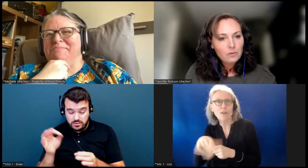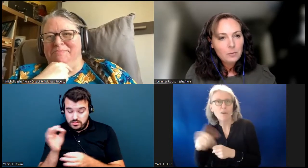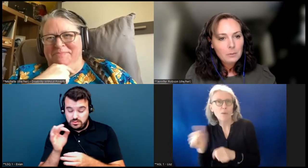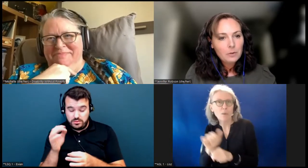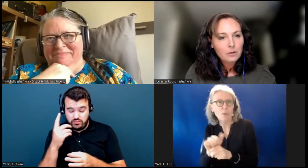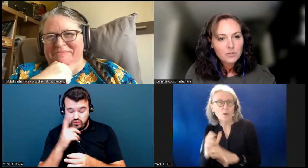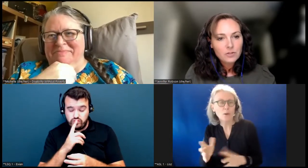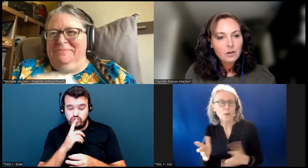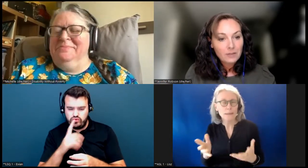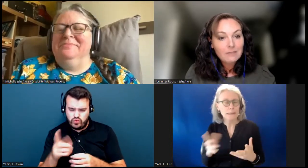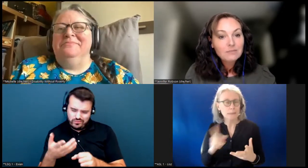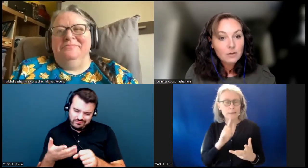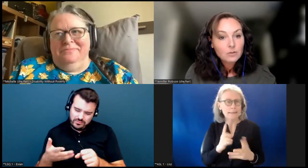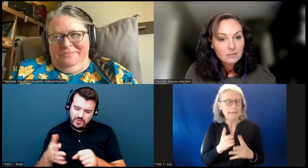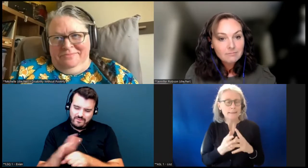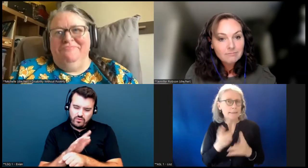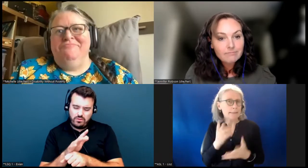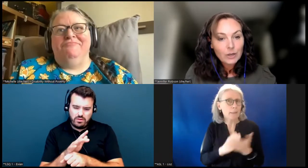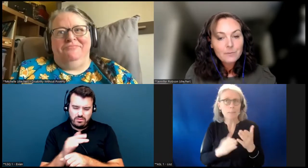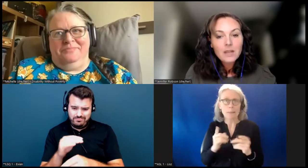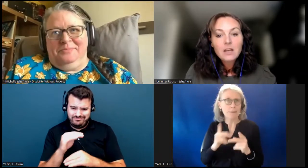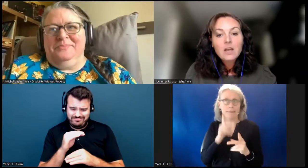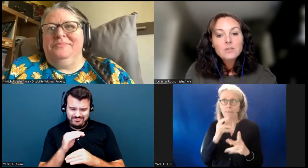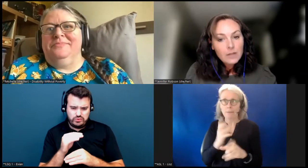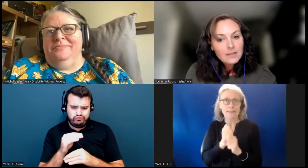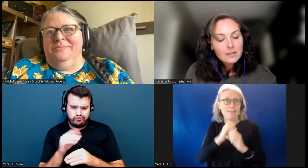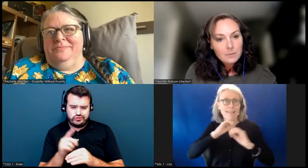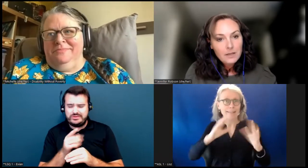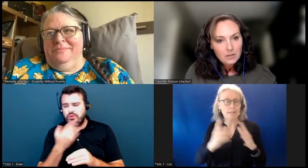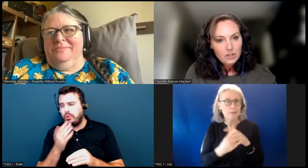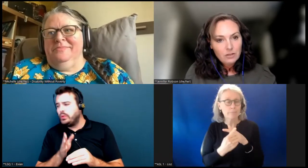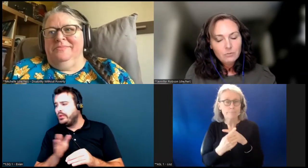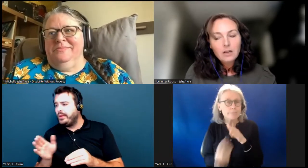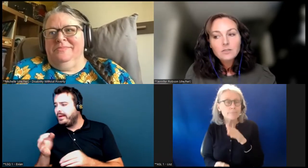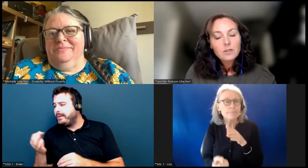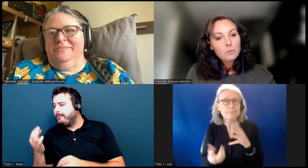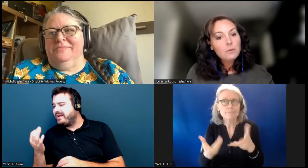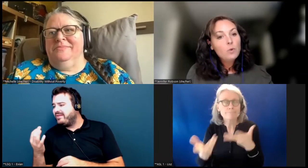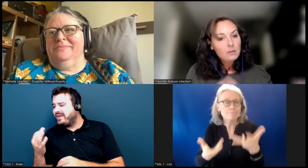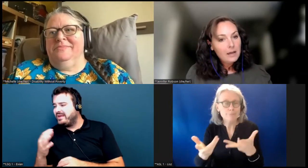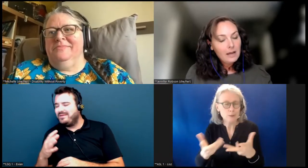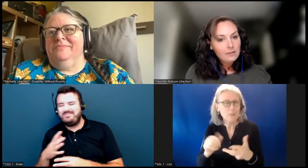OF PEOPLE LUCKED OUT, RIGHT. SO THAT'S GOING TO BE AN ISSUE. THAT WOULD BE ONE PATH THE